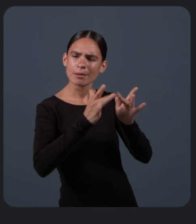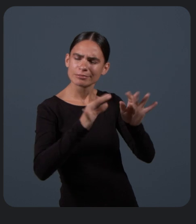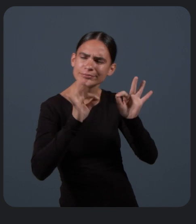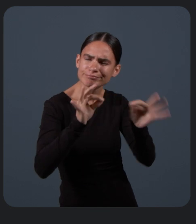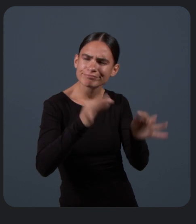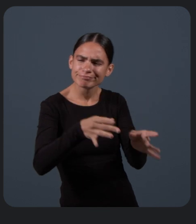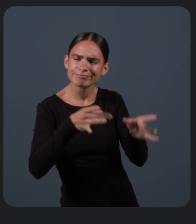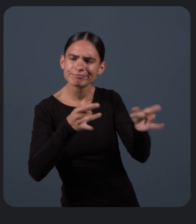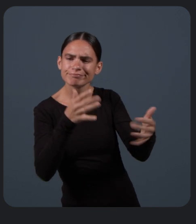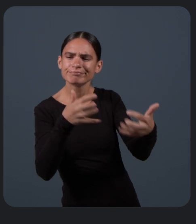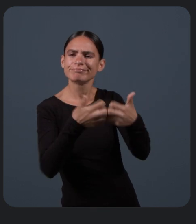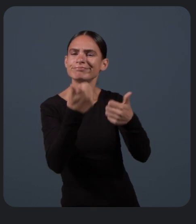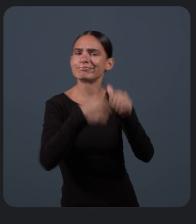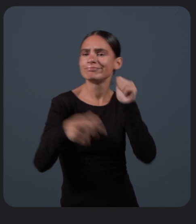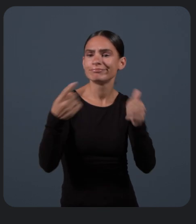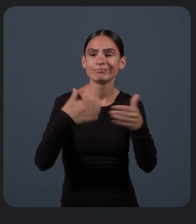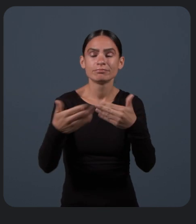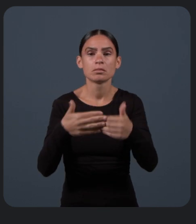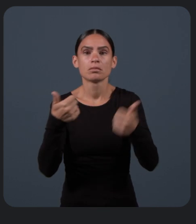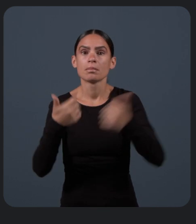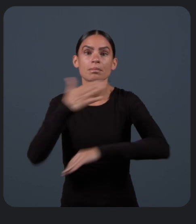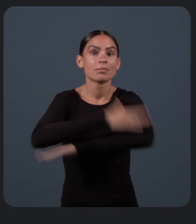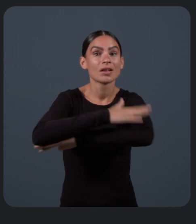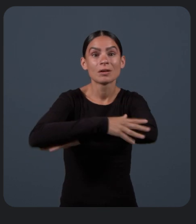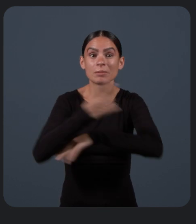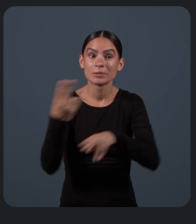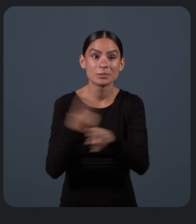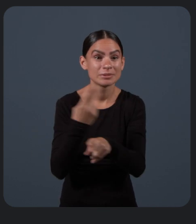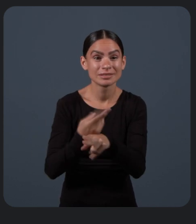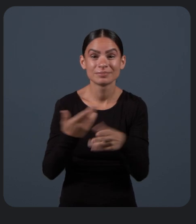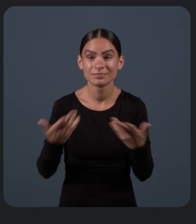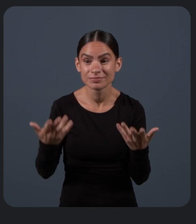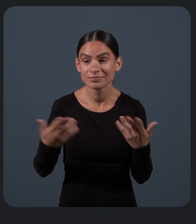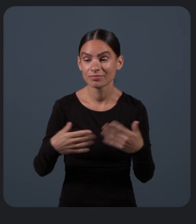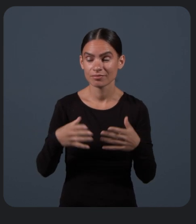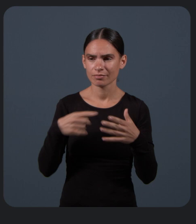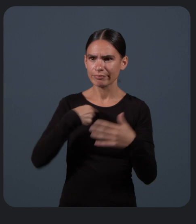So the world continues to depend on the web for so much of our daily digital lives.